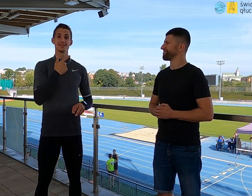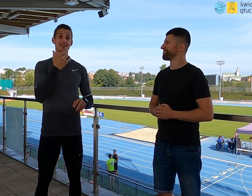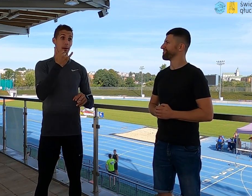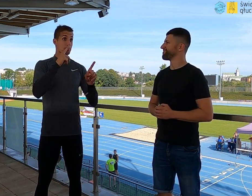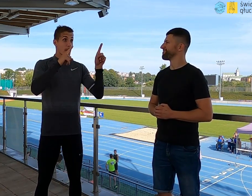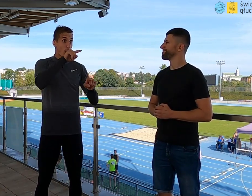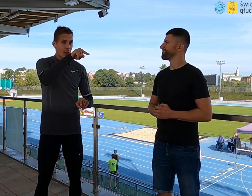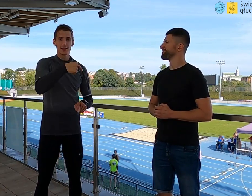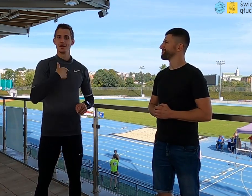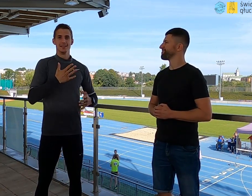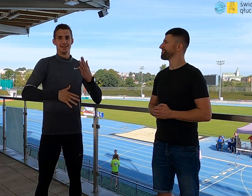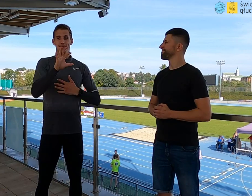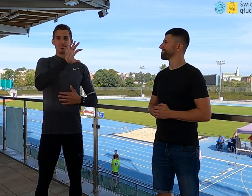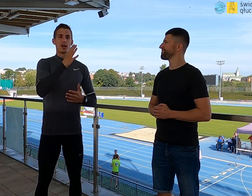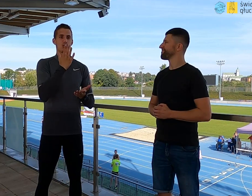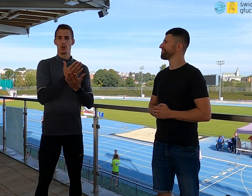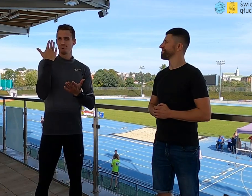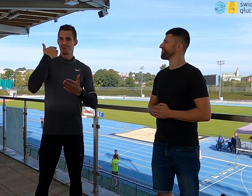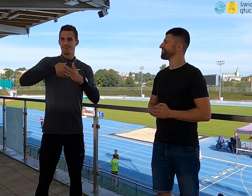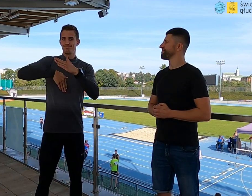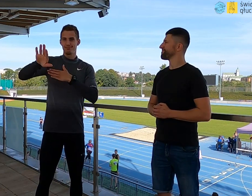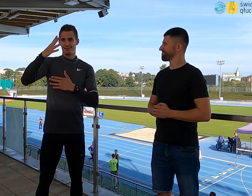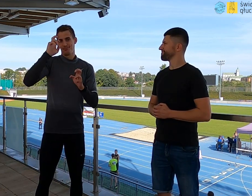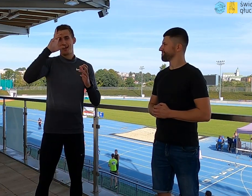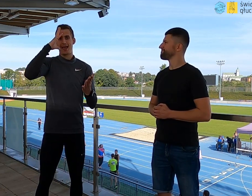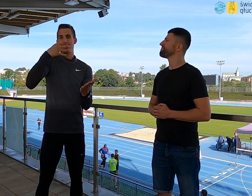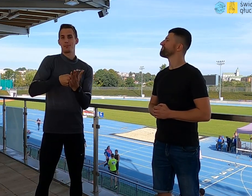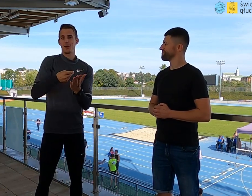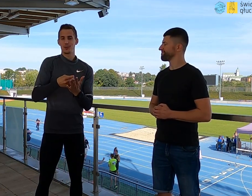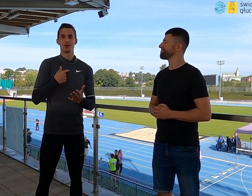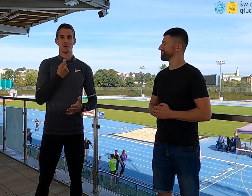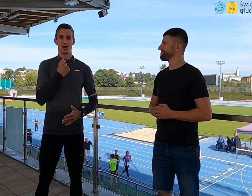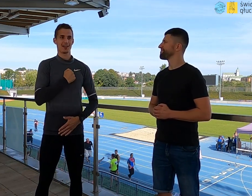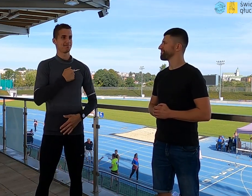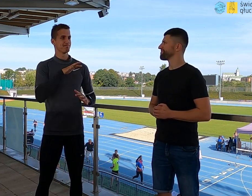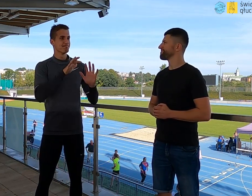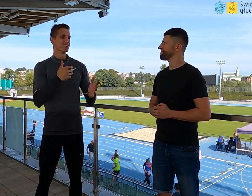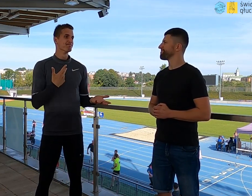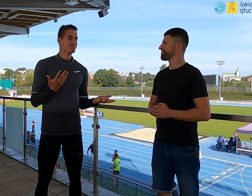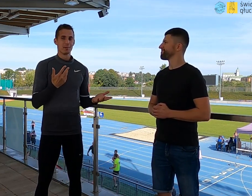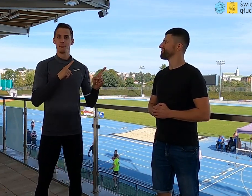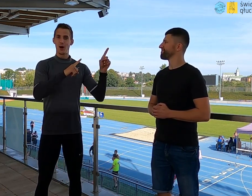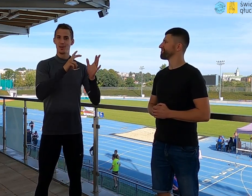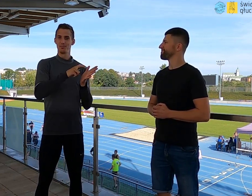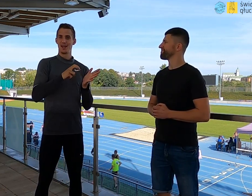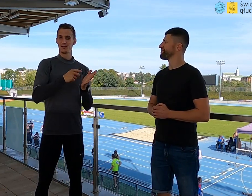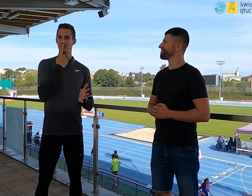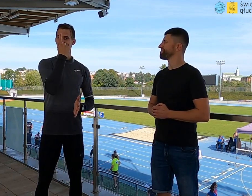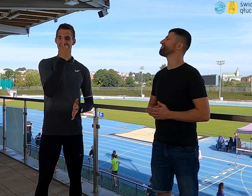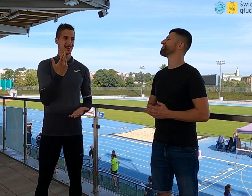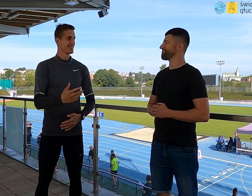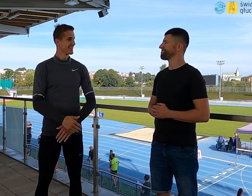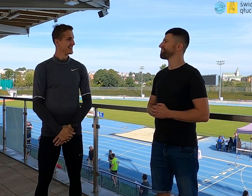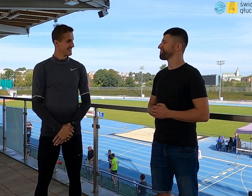When I saw him on TV, I was fascinated by his performance. When he recently retired, I felt sad, I miss him.